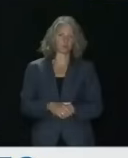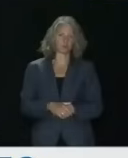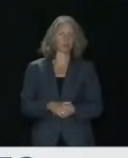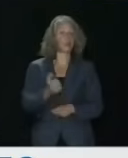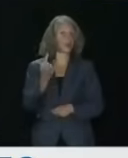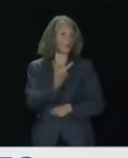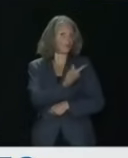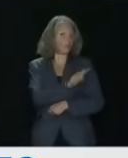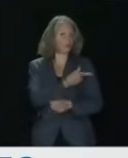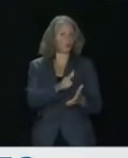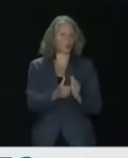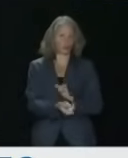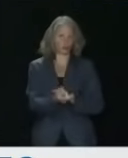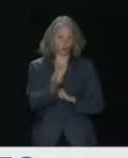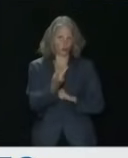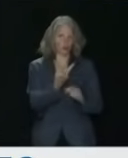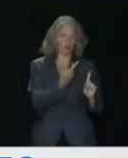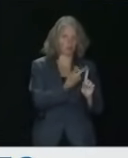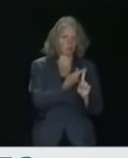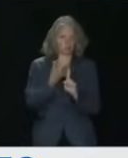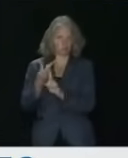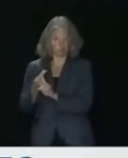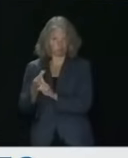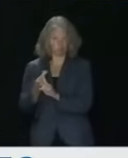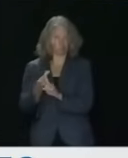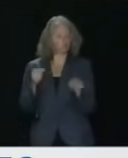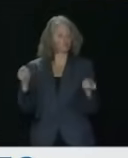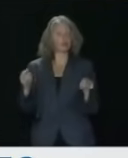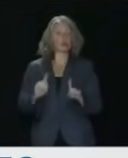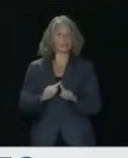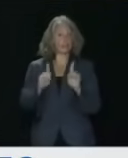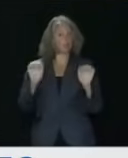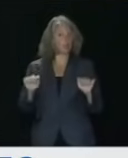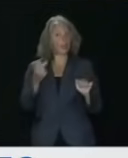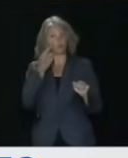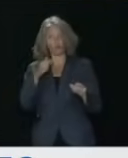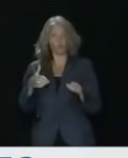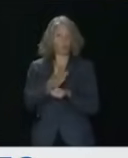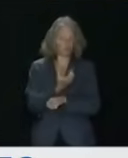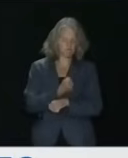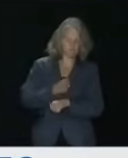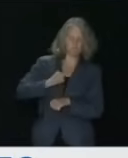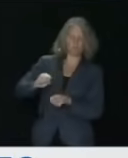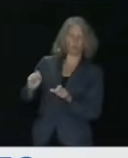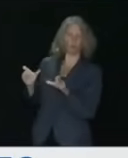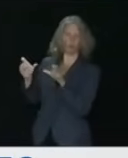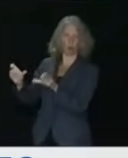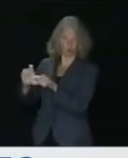YOUR SECOND DOSE TO COMPLETE